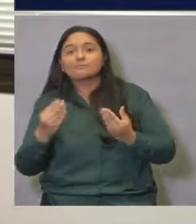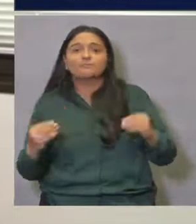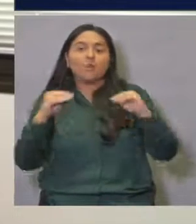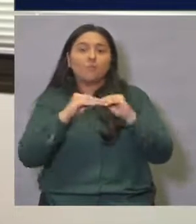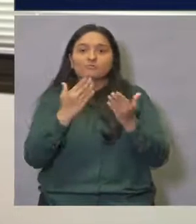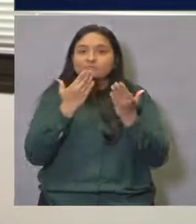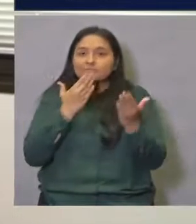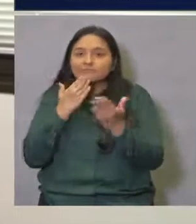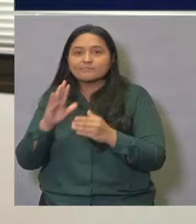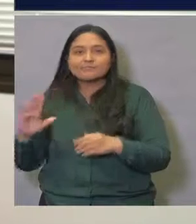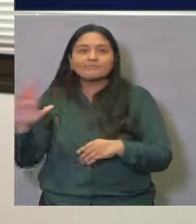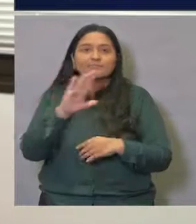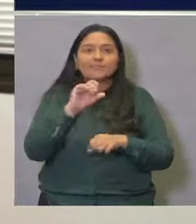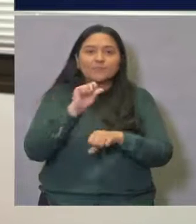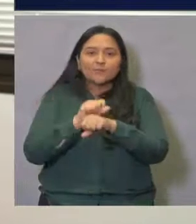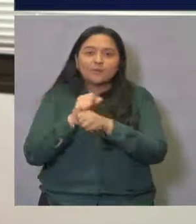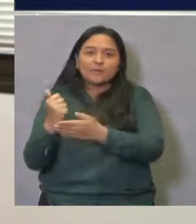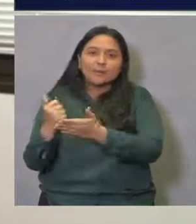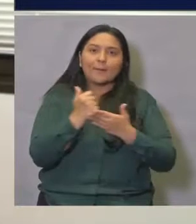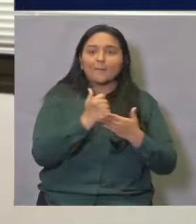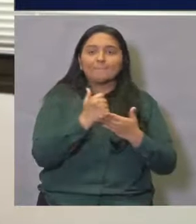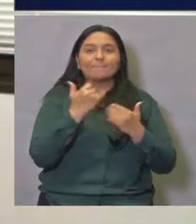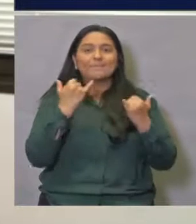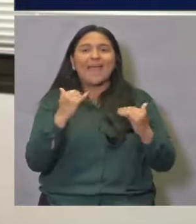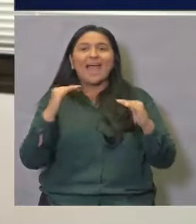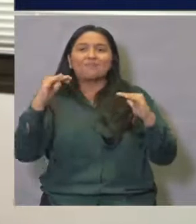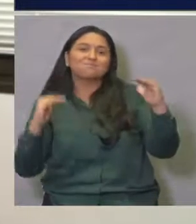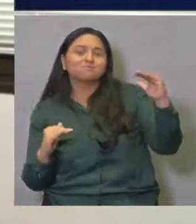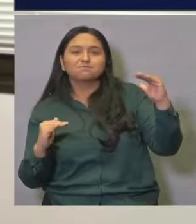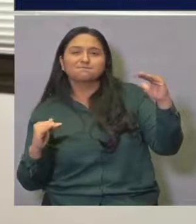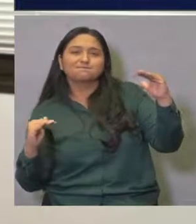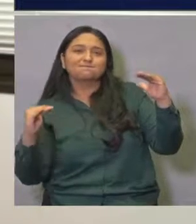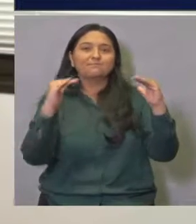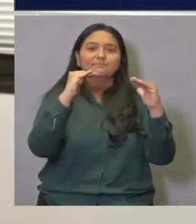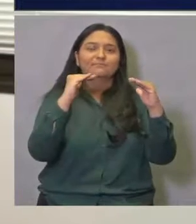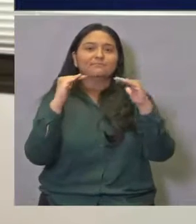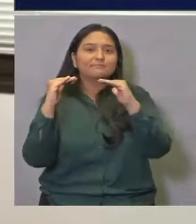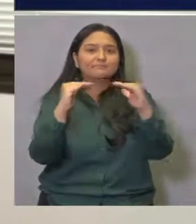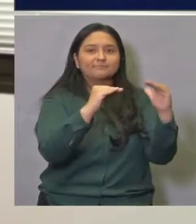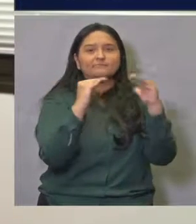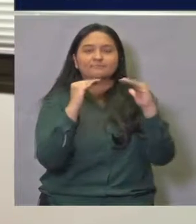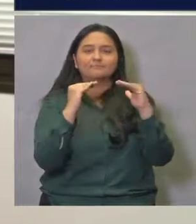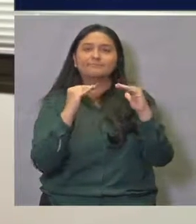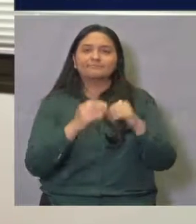MONTE Y OTRAS ÁREAS EN PAL